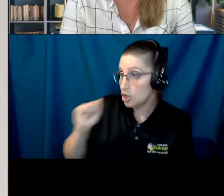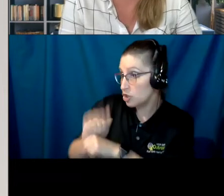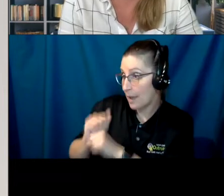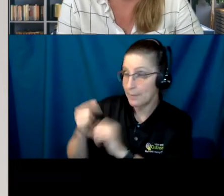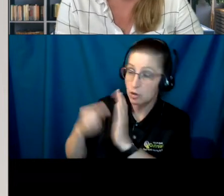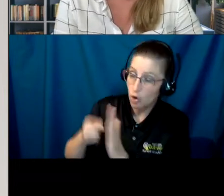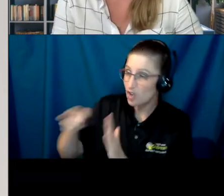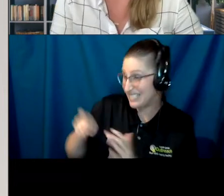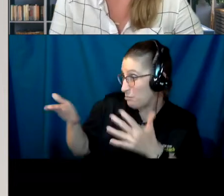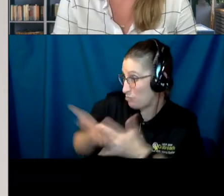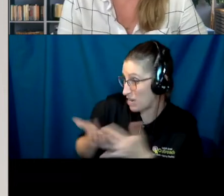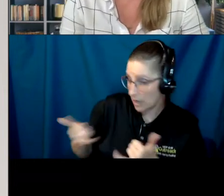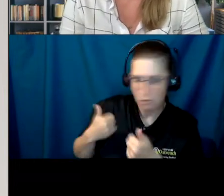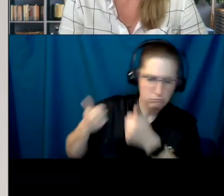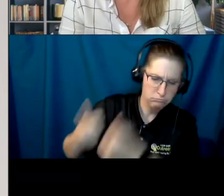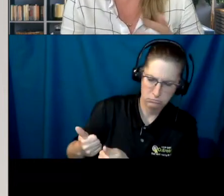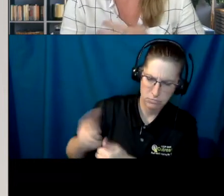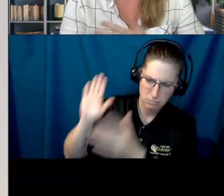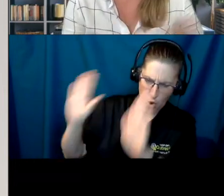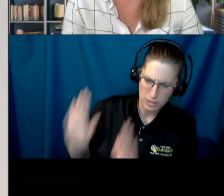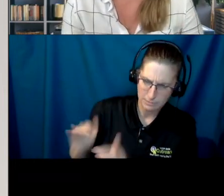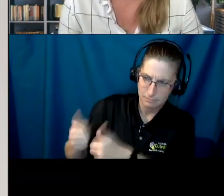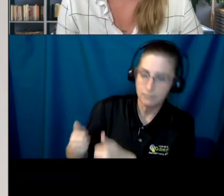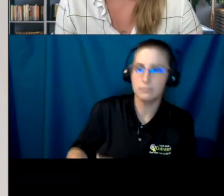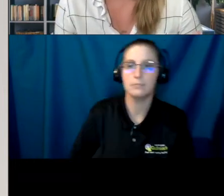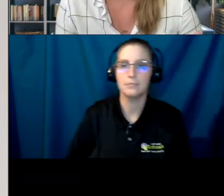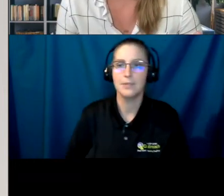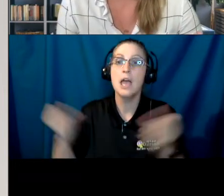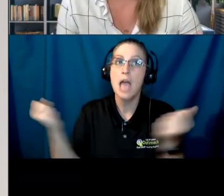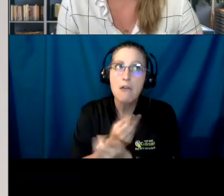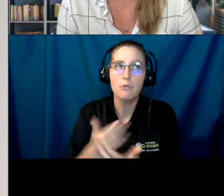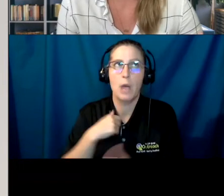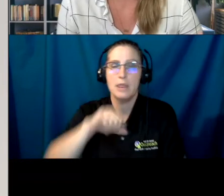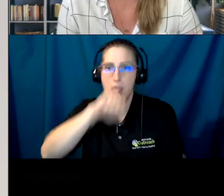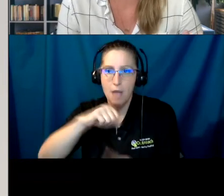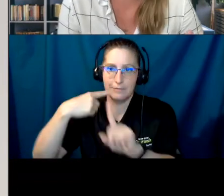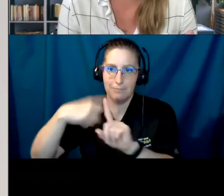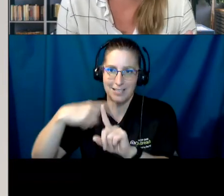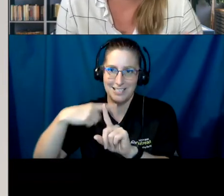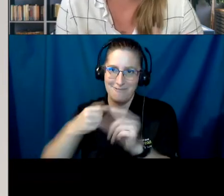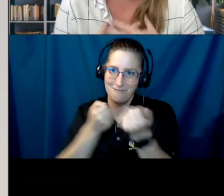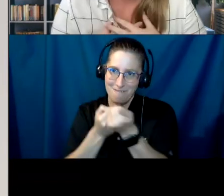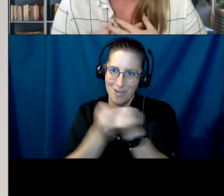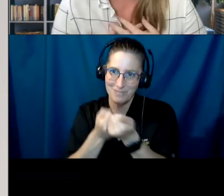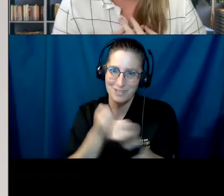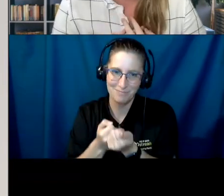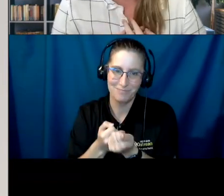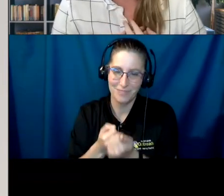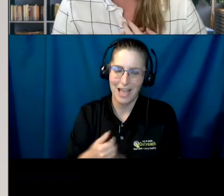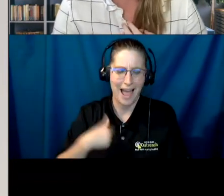a break right now. Everyone loves positive reinforcement. I know I love it and thrive